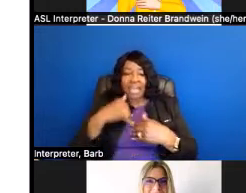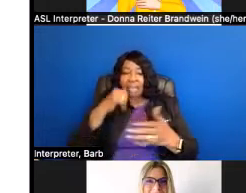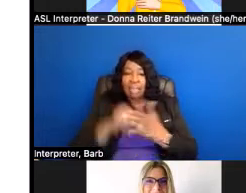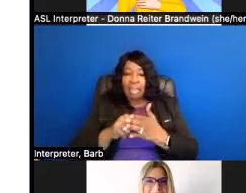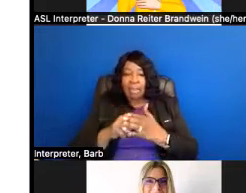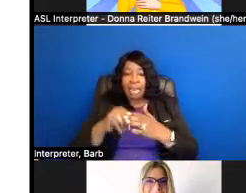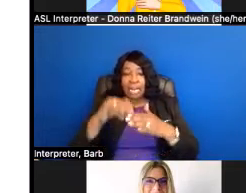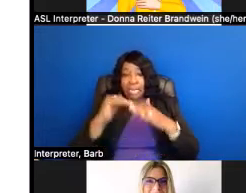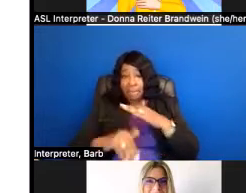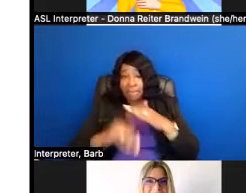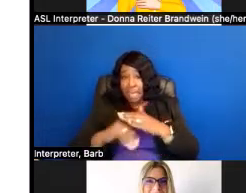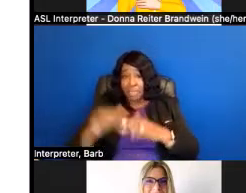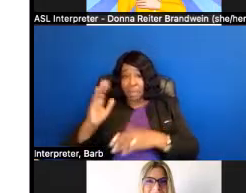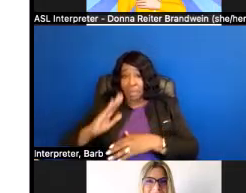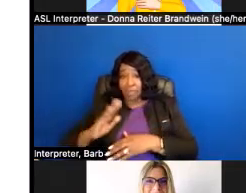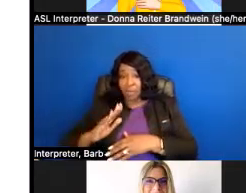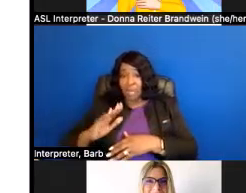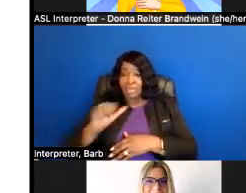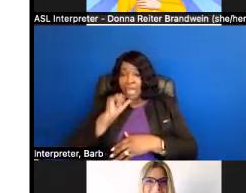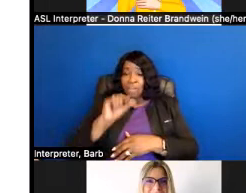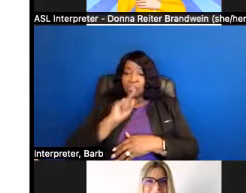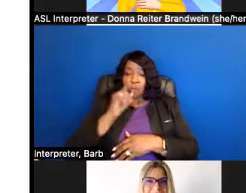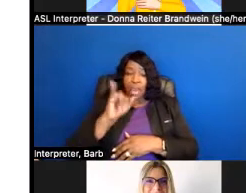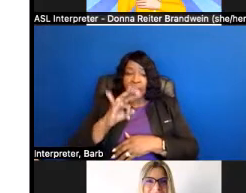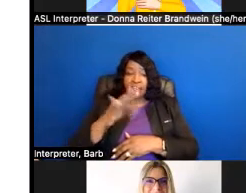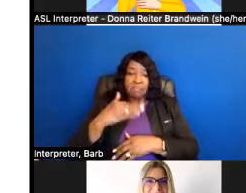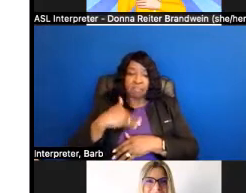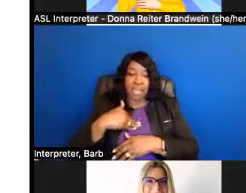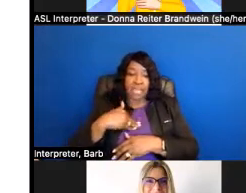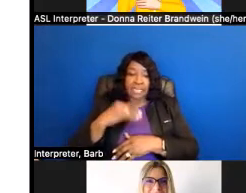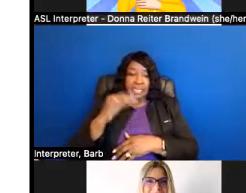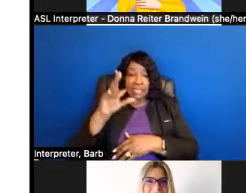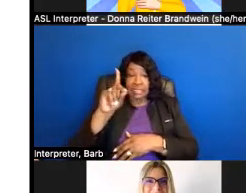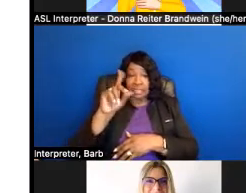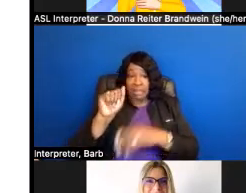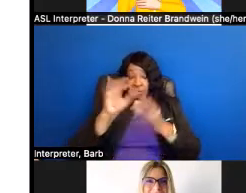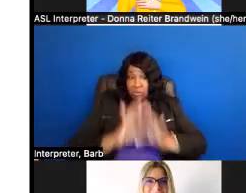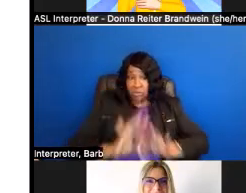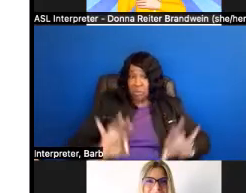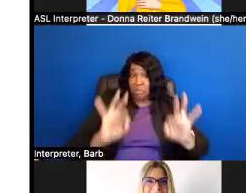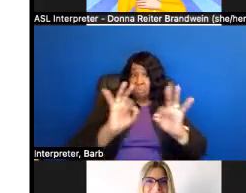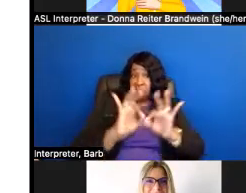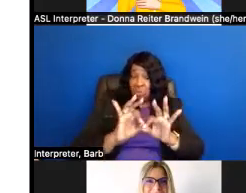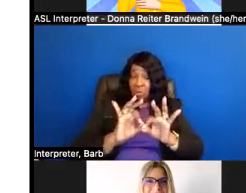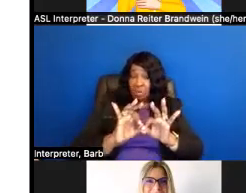I was like, not sure if my disability counted. I was still in that guilty stage of, yeah, I'm disabled,